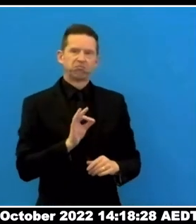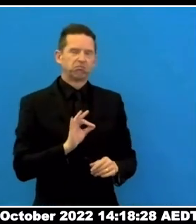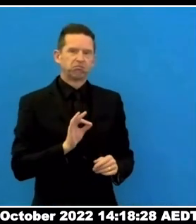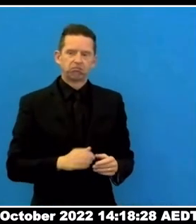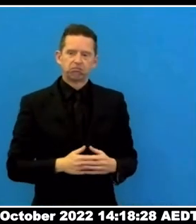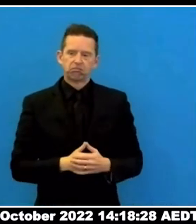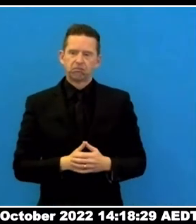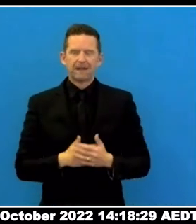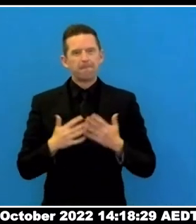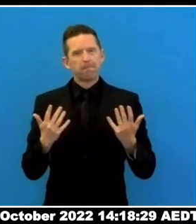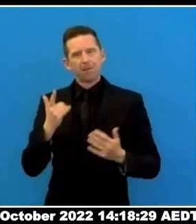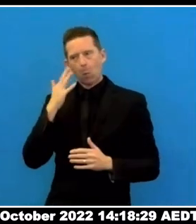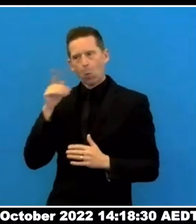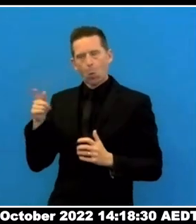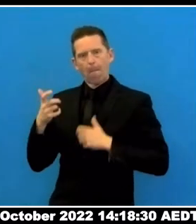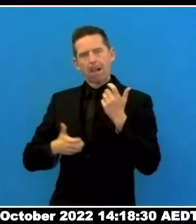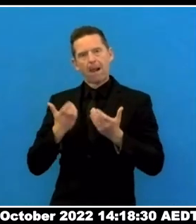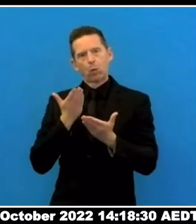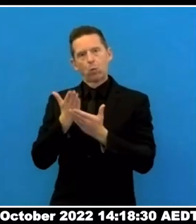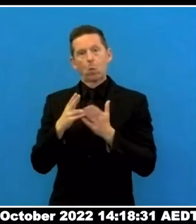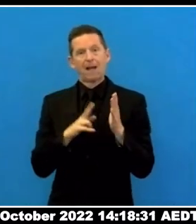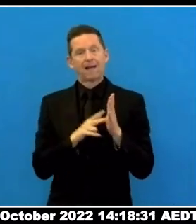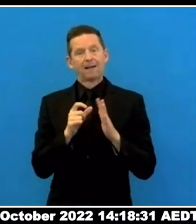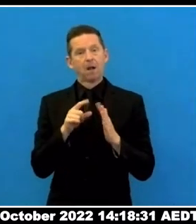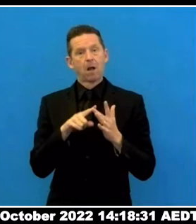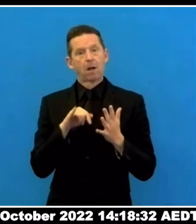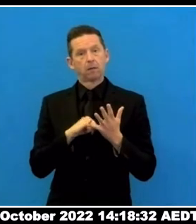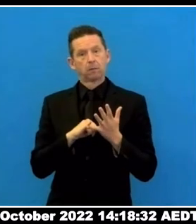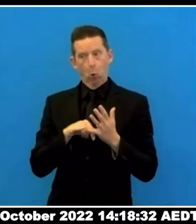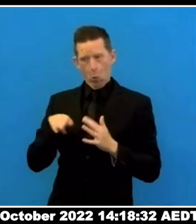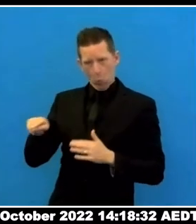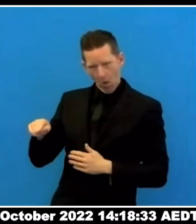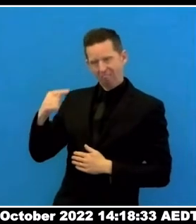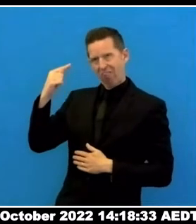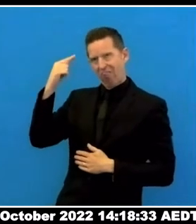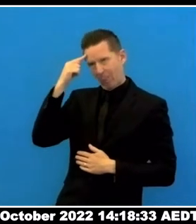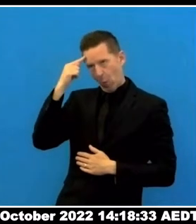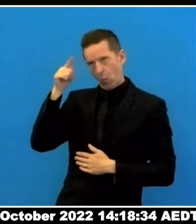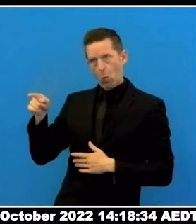So when you made your complaint to the NDIS, did you believe that you were making the complaint